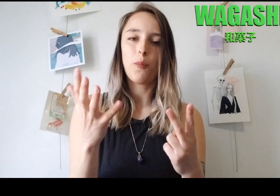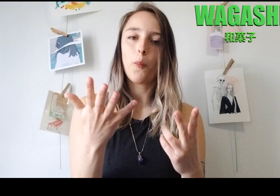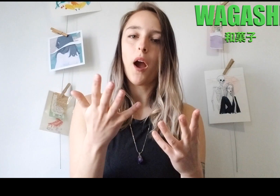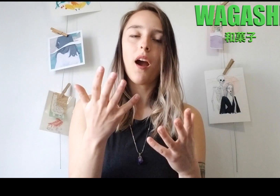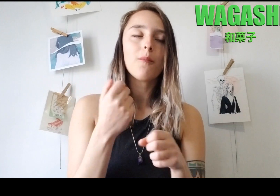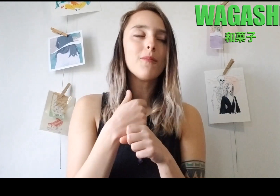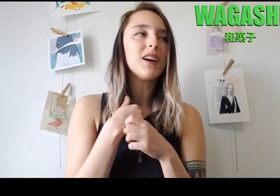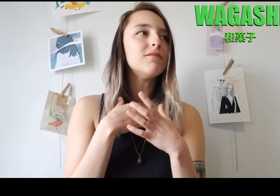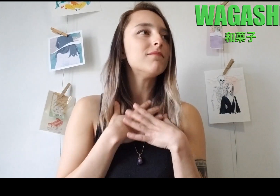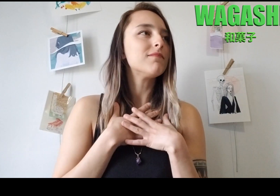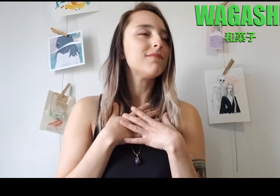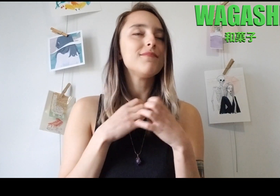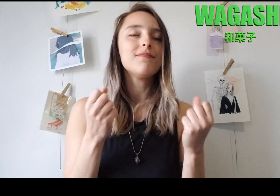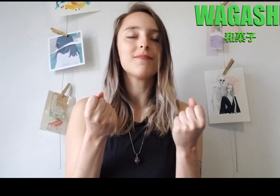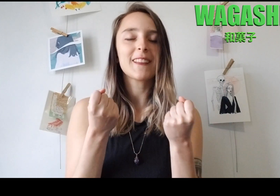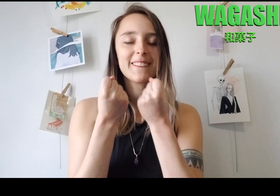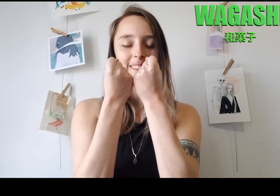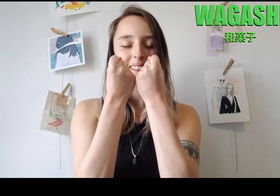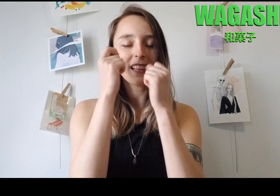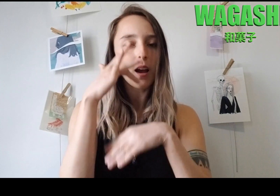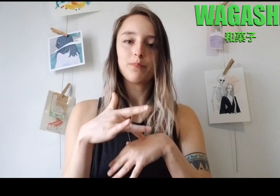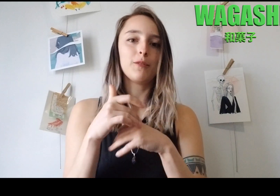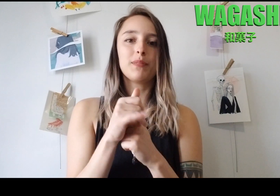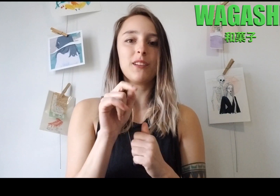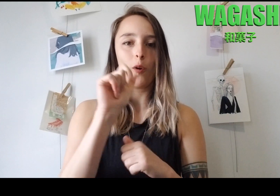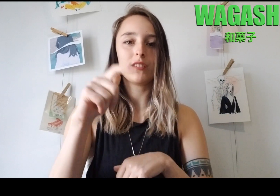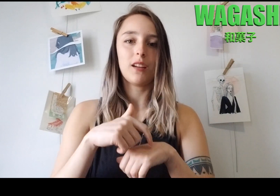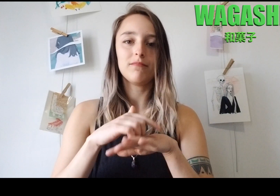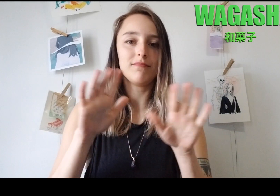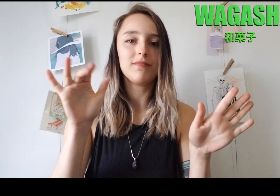This made me obsessed with it all time.